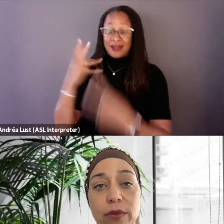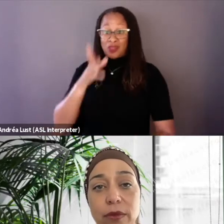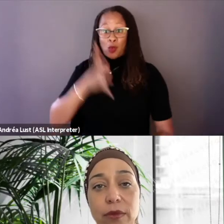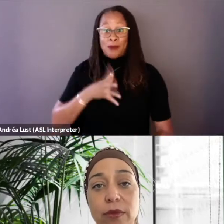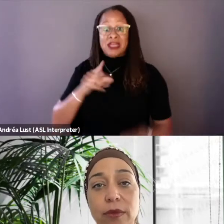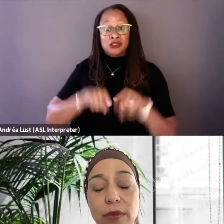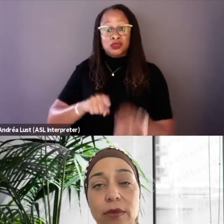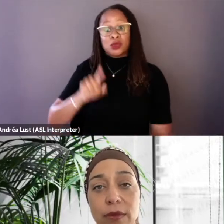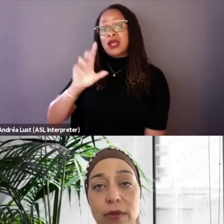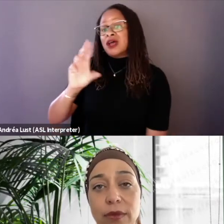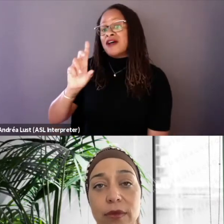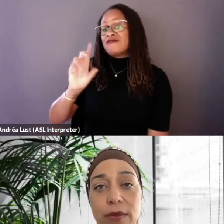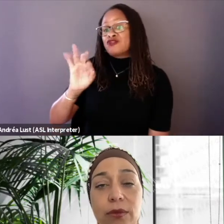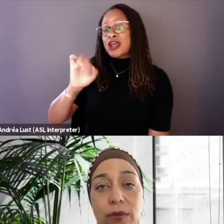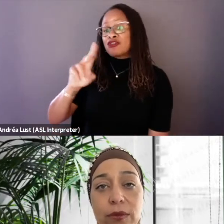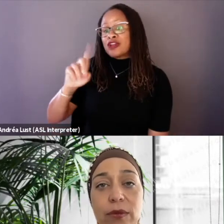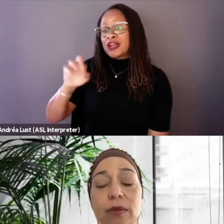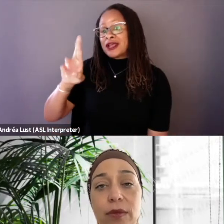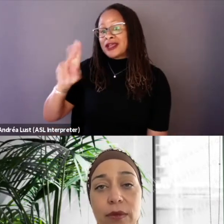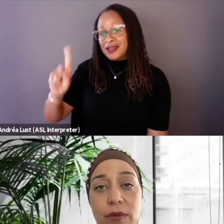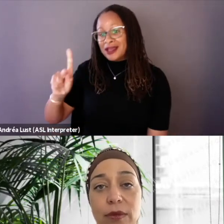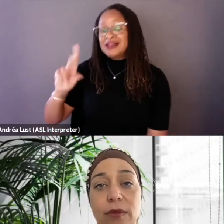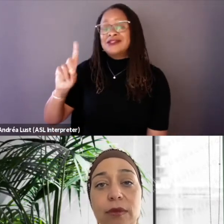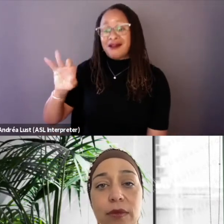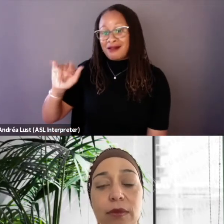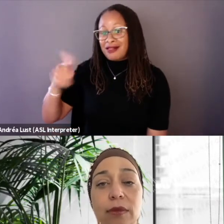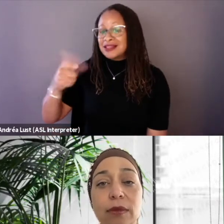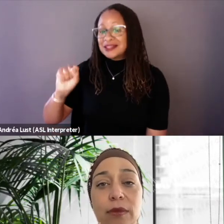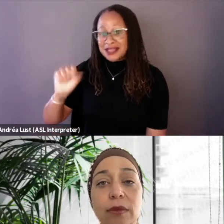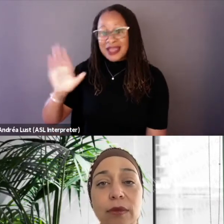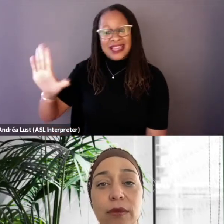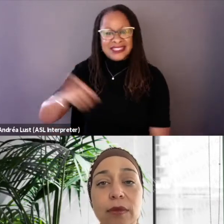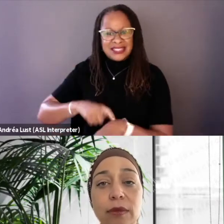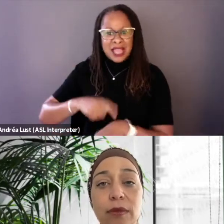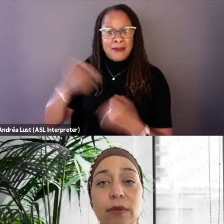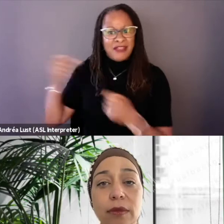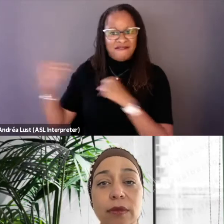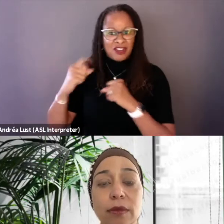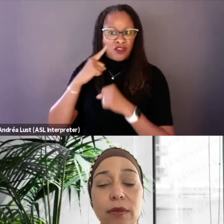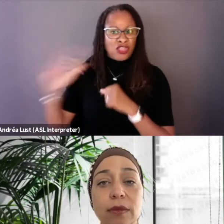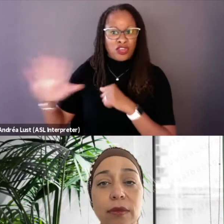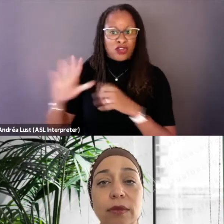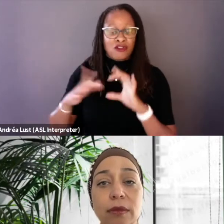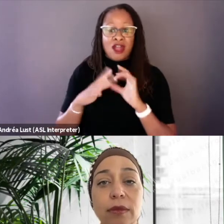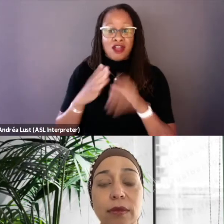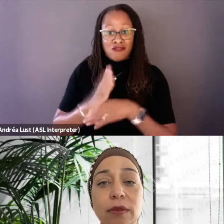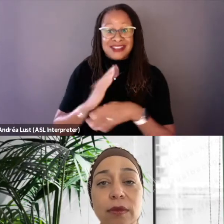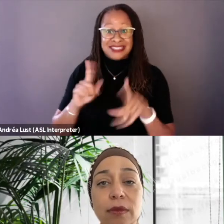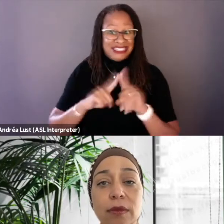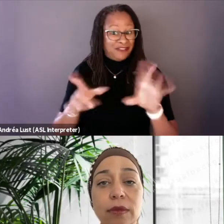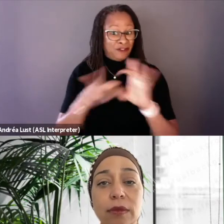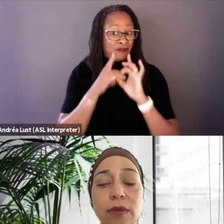who were fighting for their rights and it's a different relationship that they had with it because especially for white women,